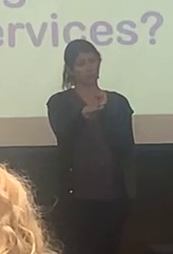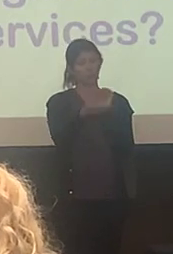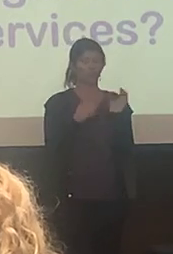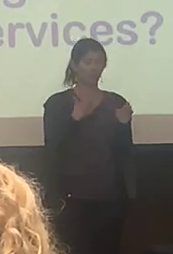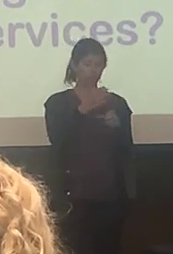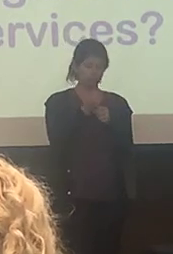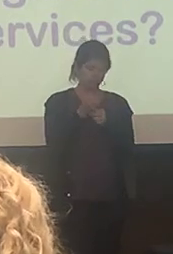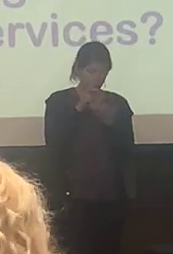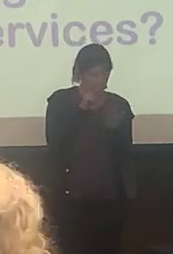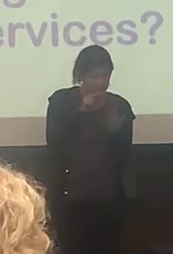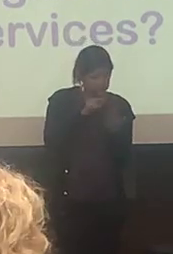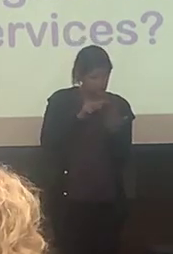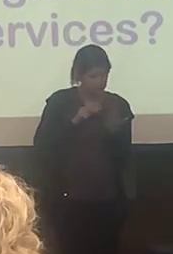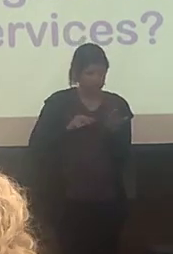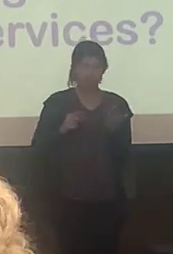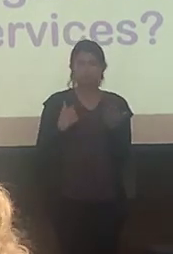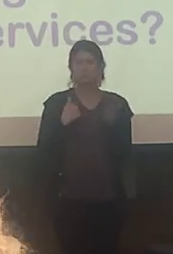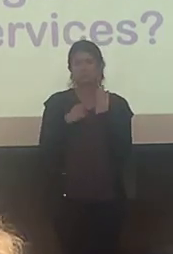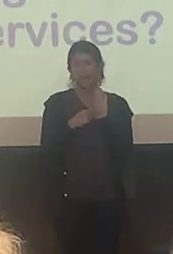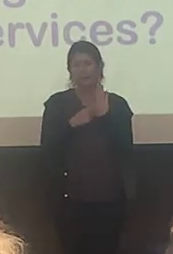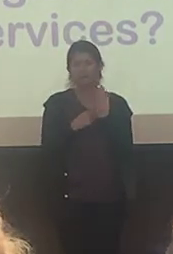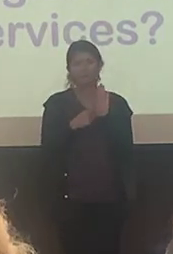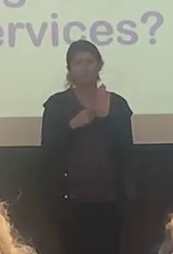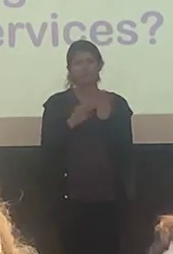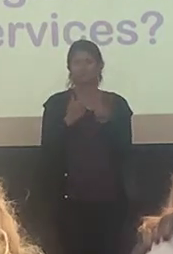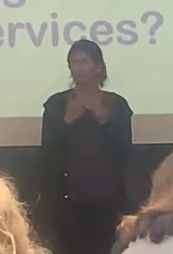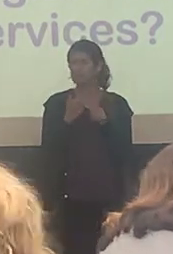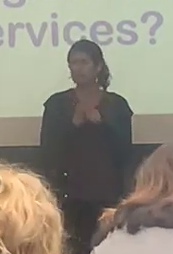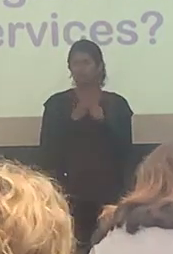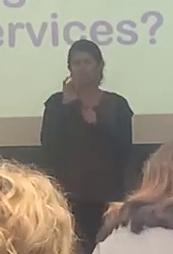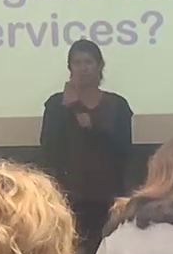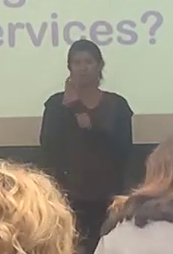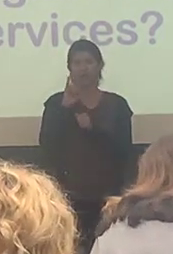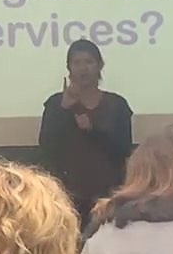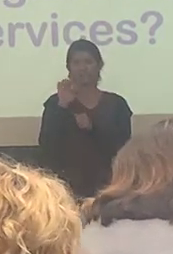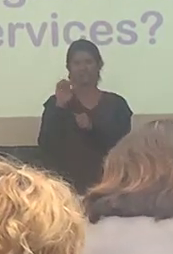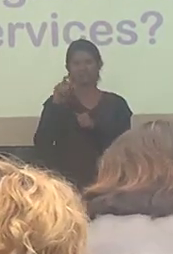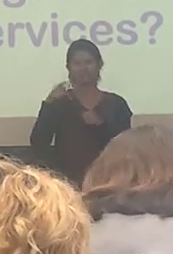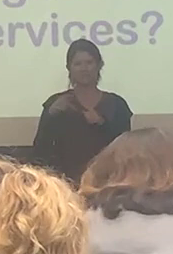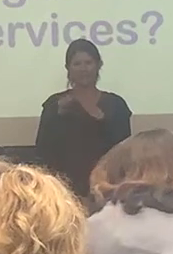there's examples of in each one of these iep areas of kind of luke fours things that